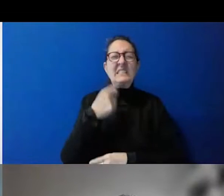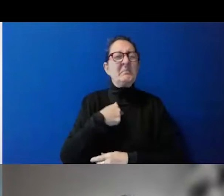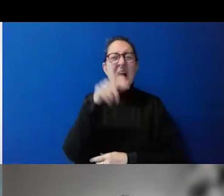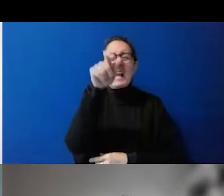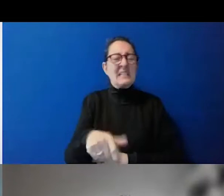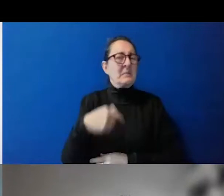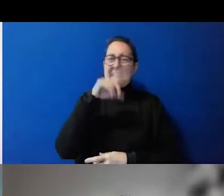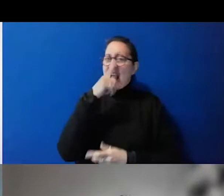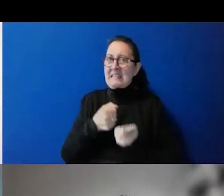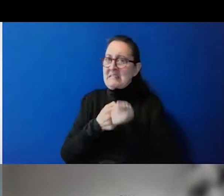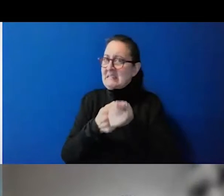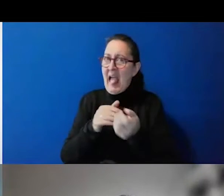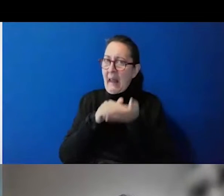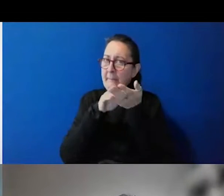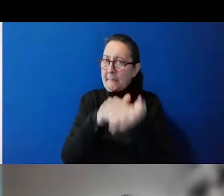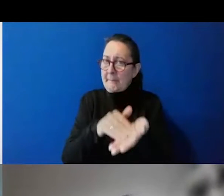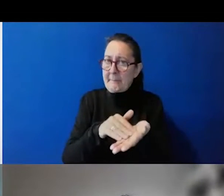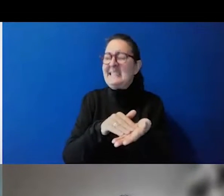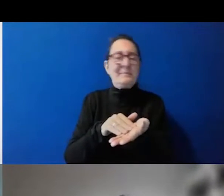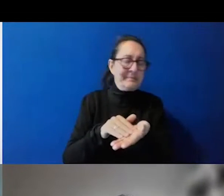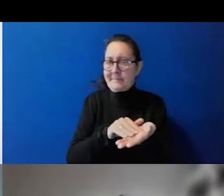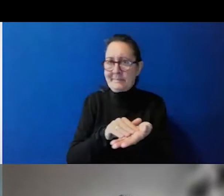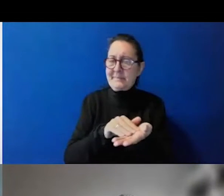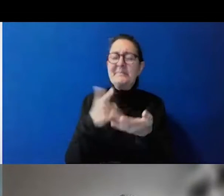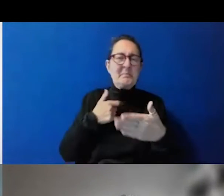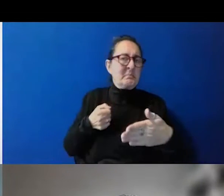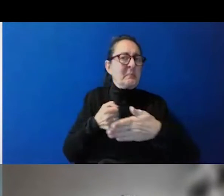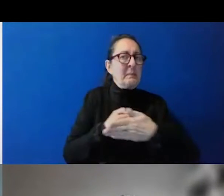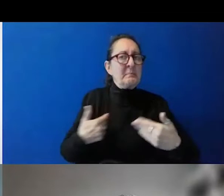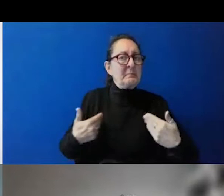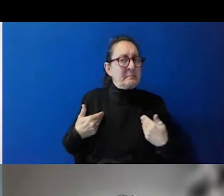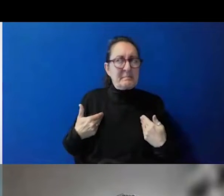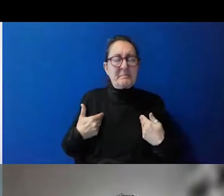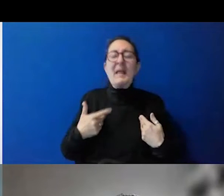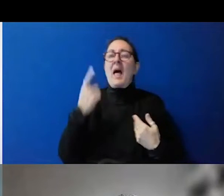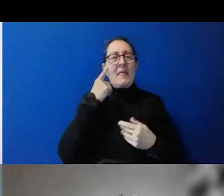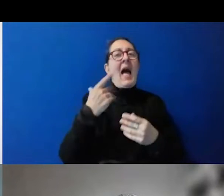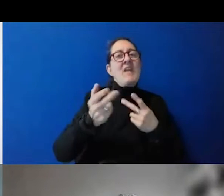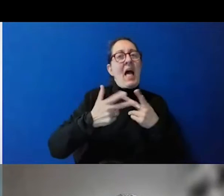we have processes in place that guide us how to best assist customers for further help so